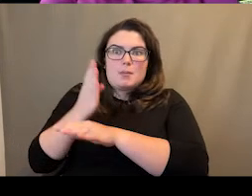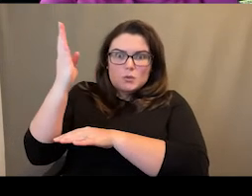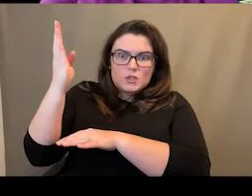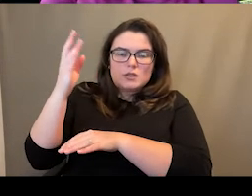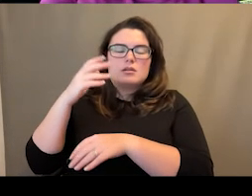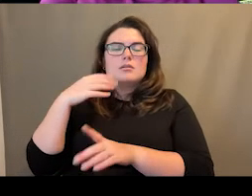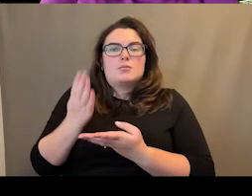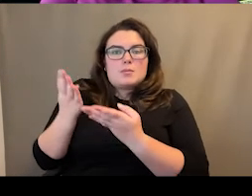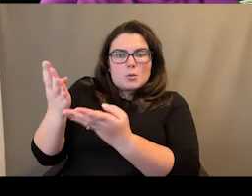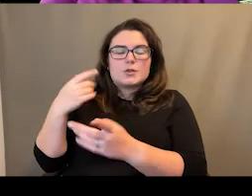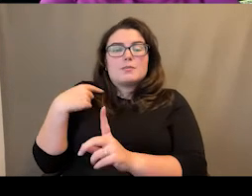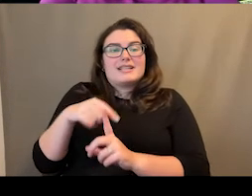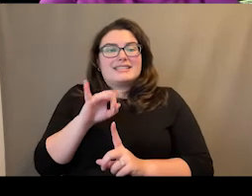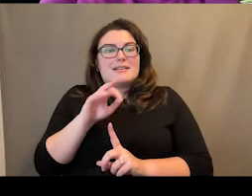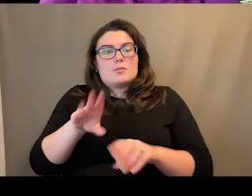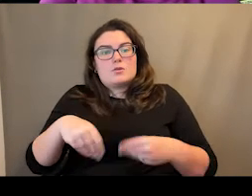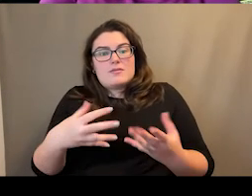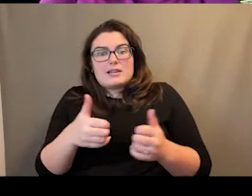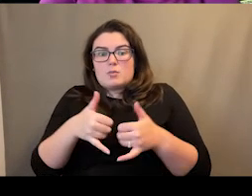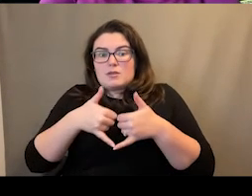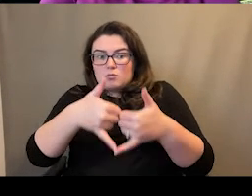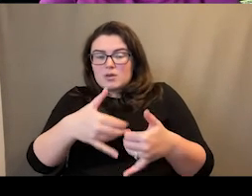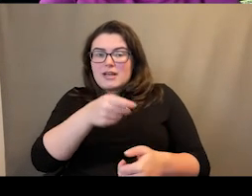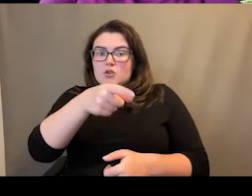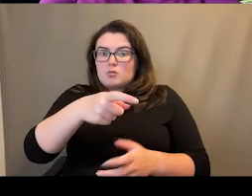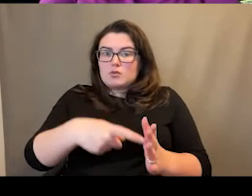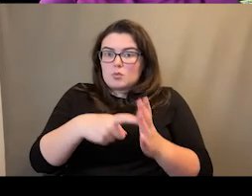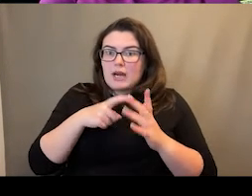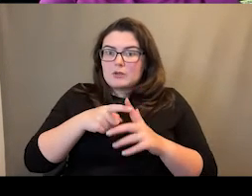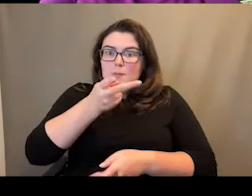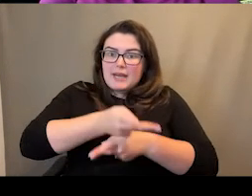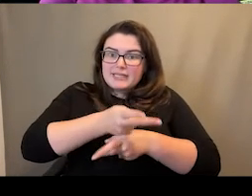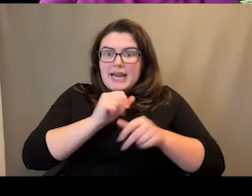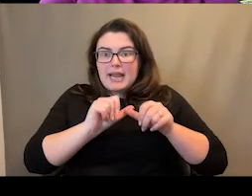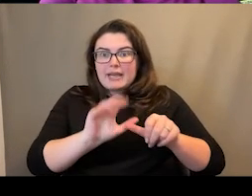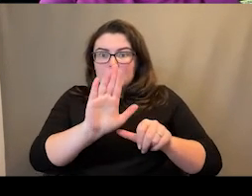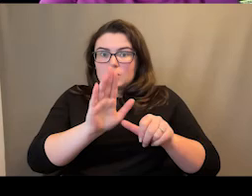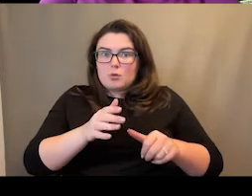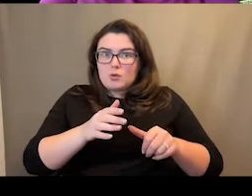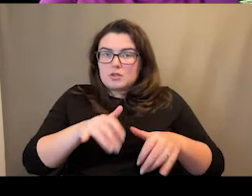and to maintain your award. Make sure that you are familiar with this